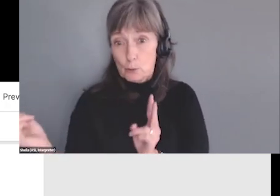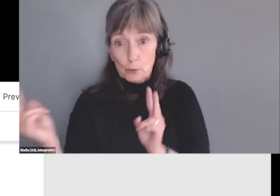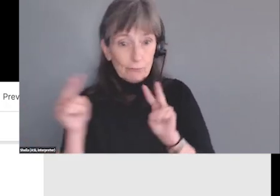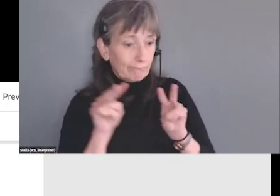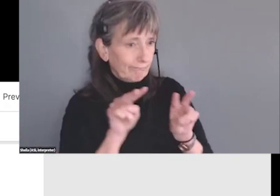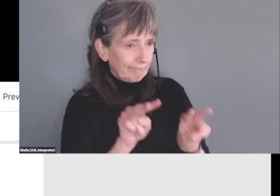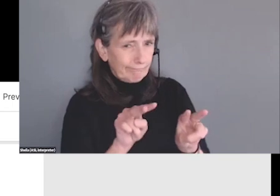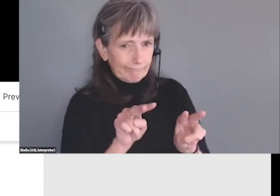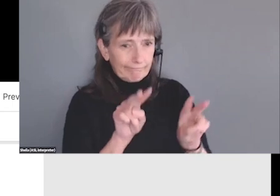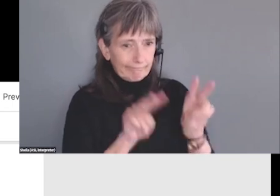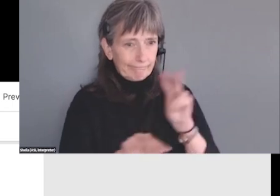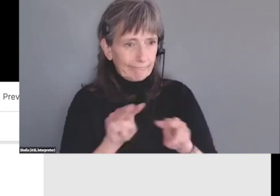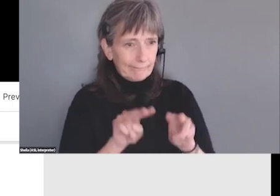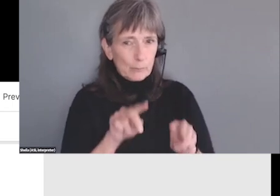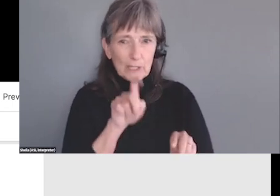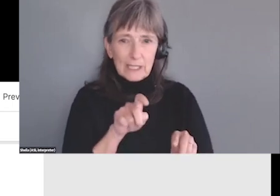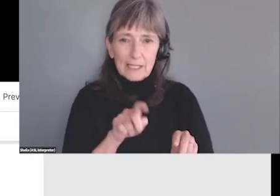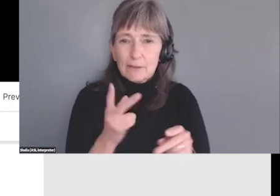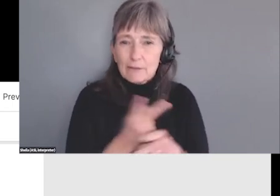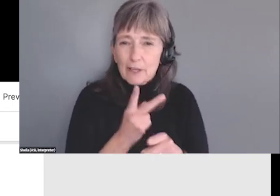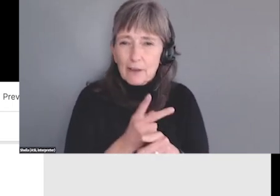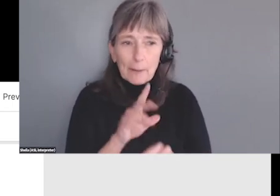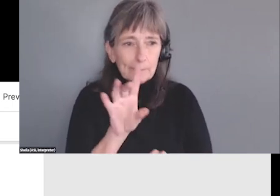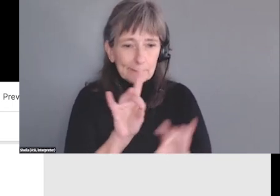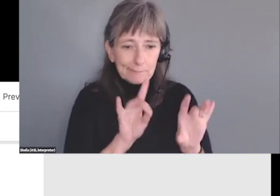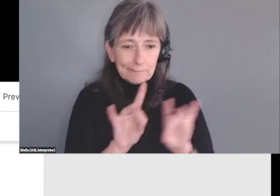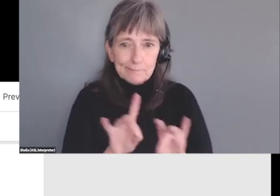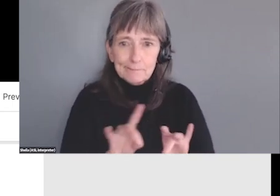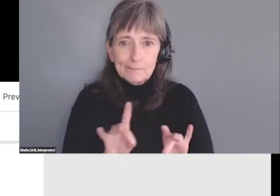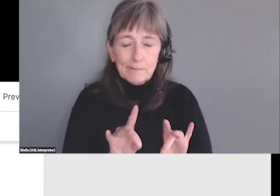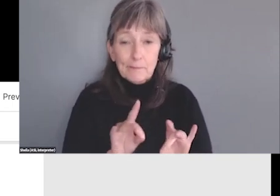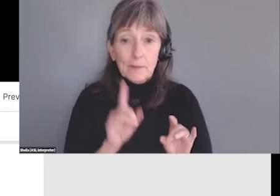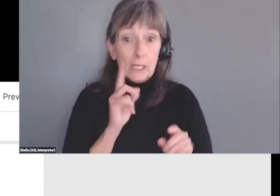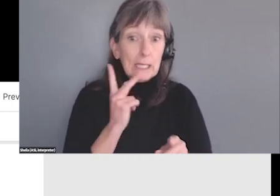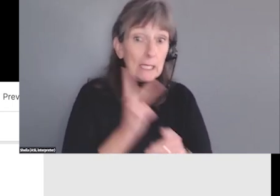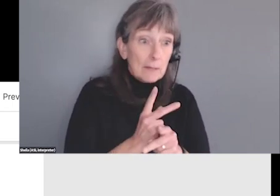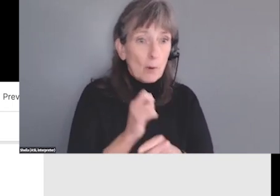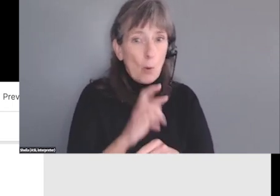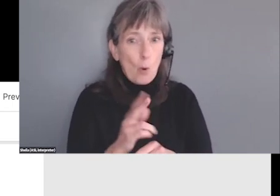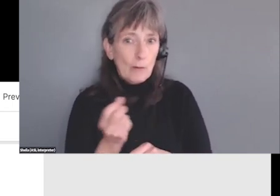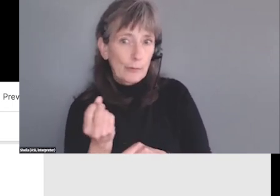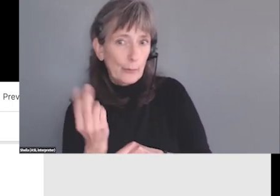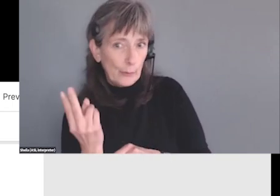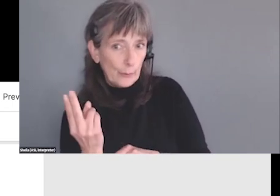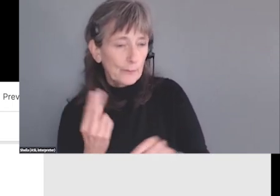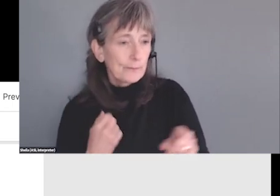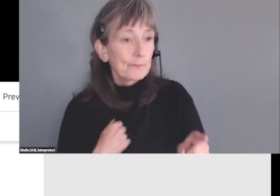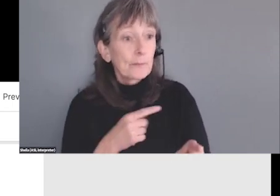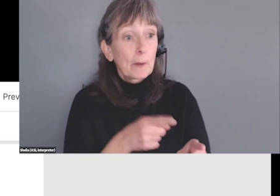take this chapter forward. But the main point that we want to show you here is that the information